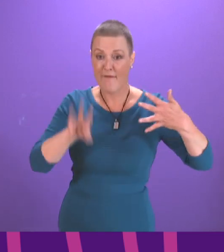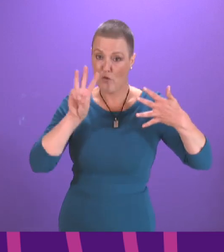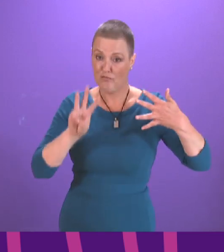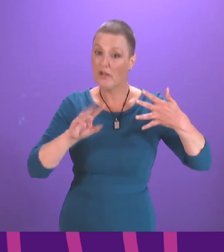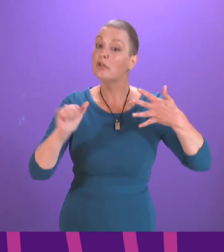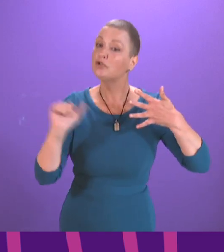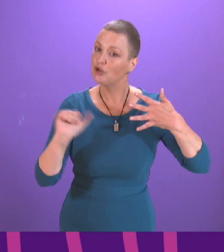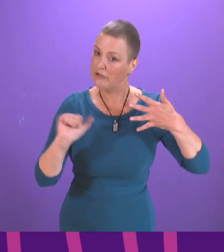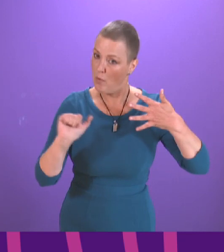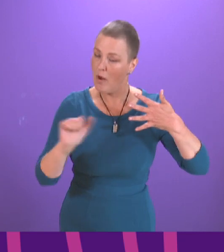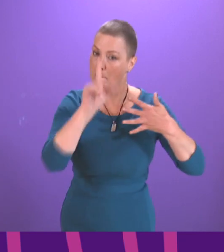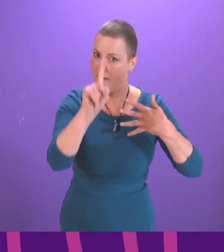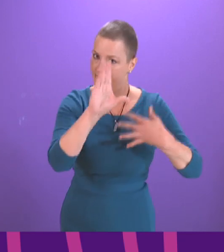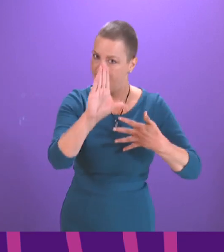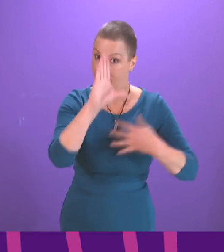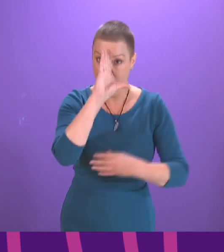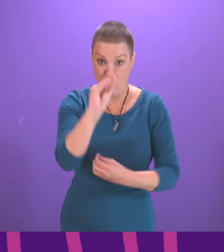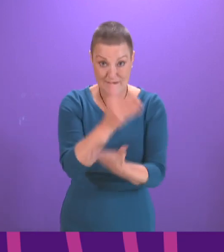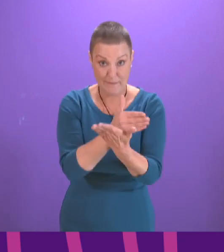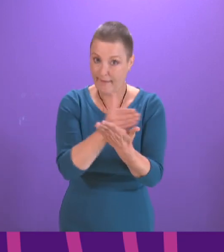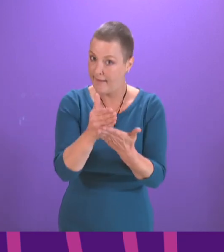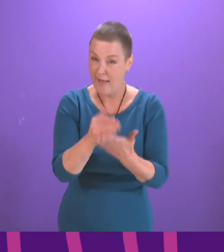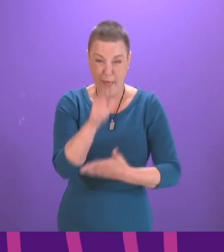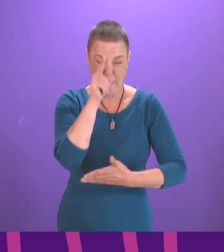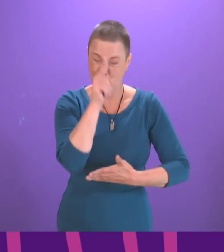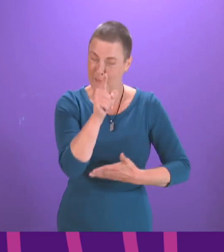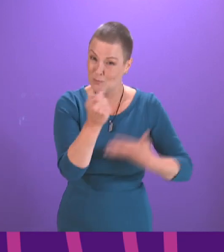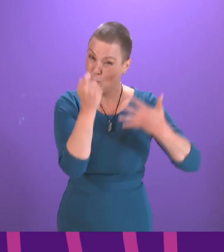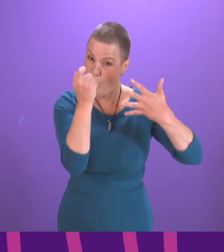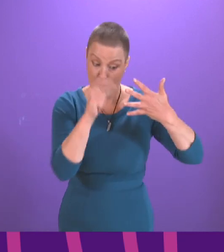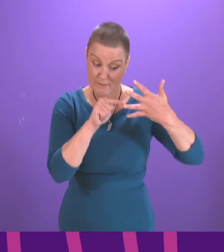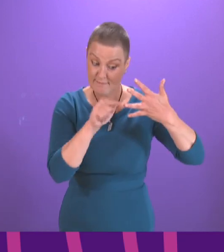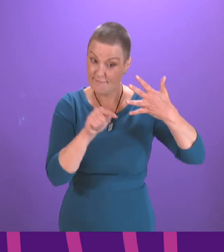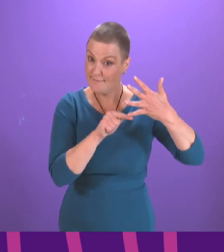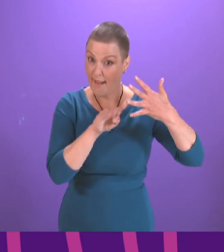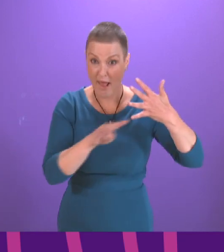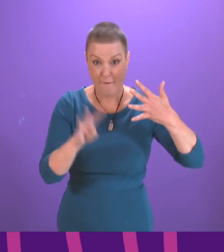However, I want to be very clear that that is a borderline decision that we require to